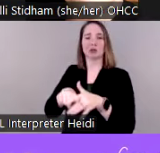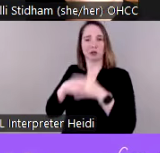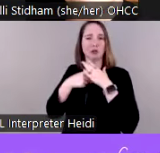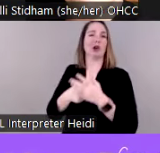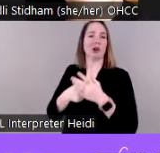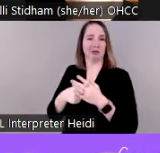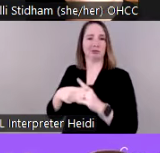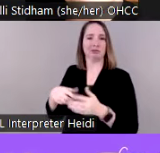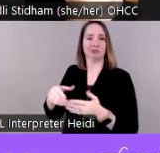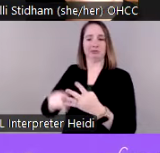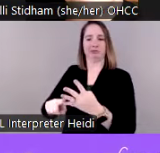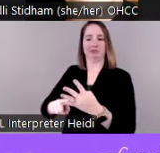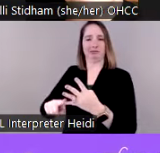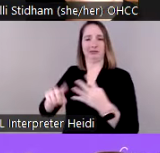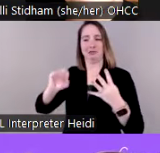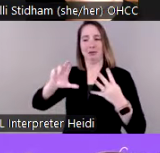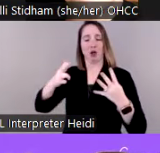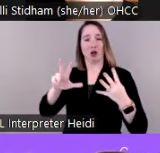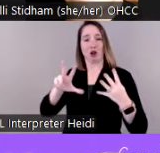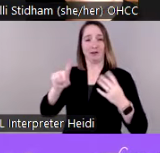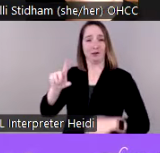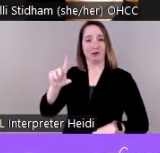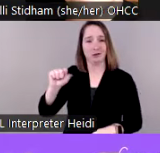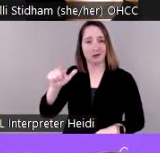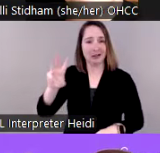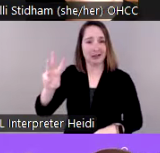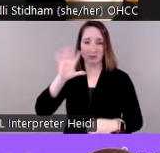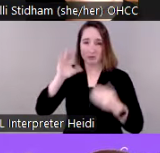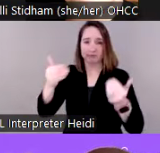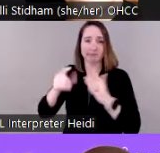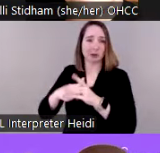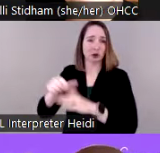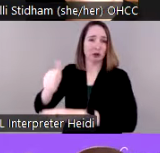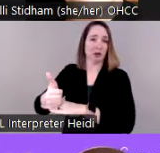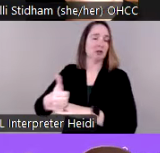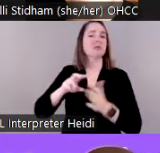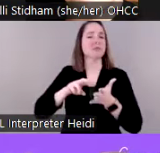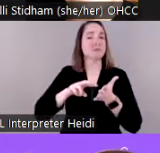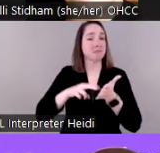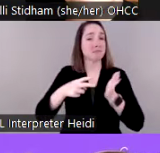month. So that's March 31st, 2026.